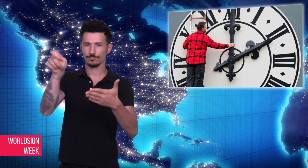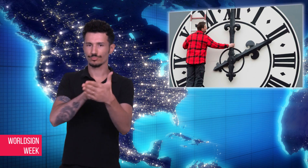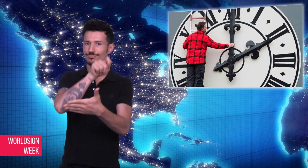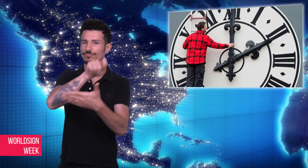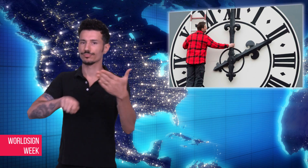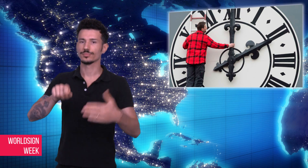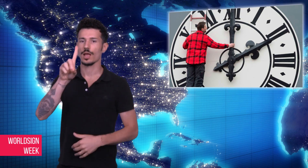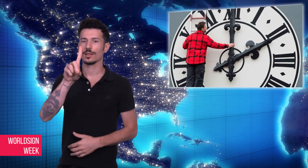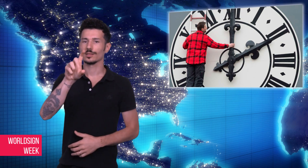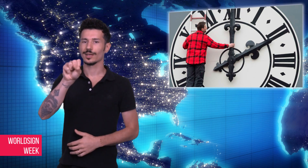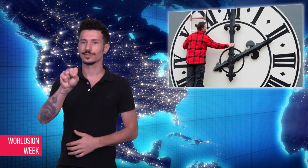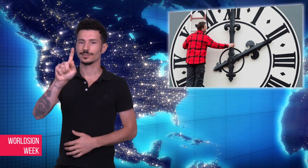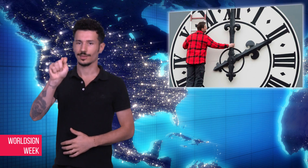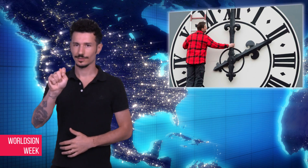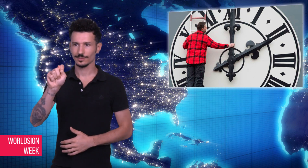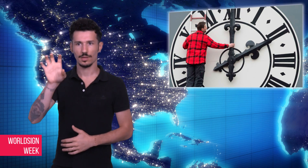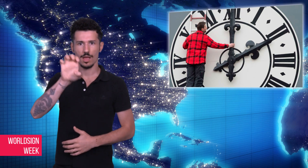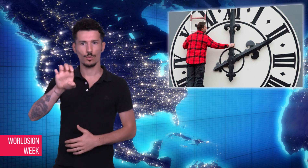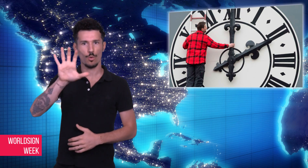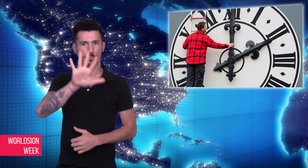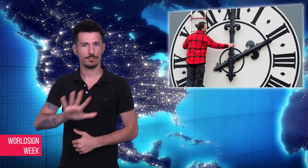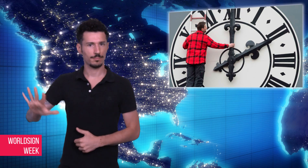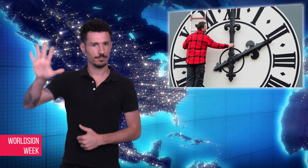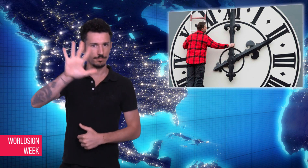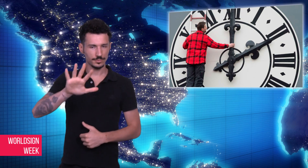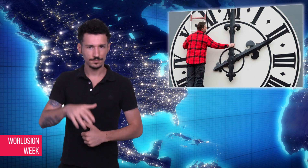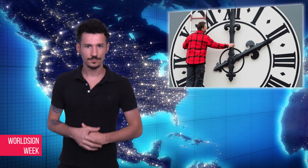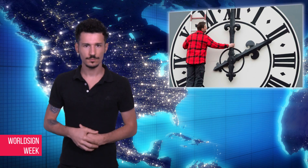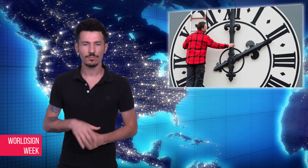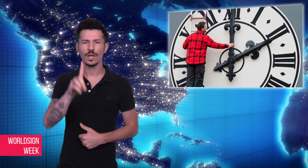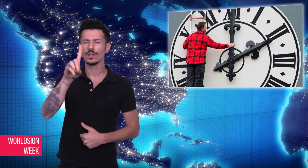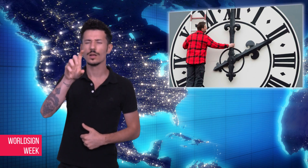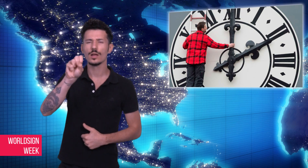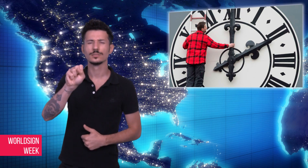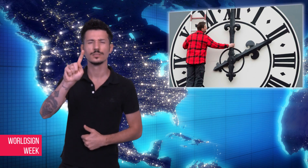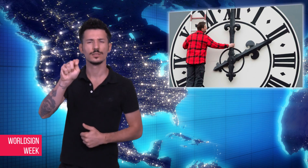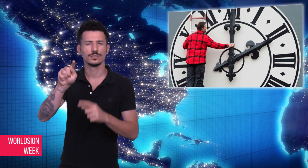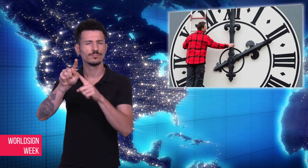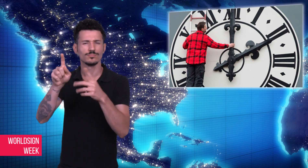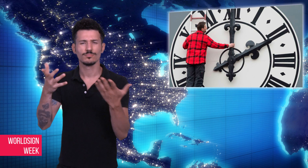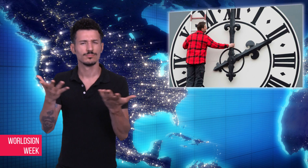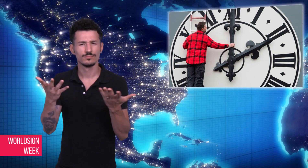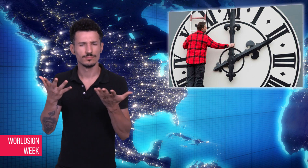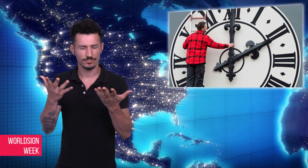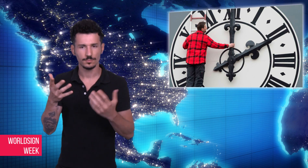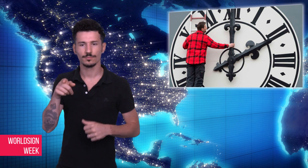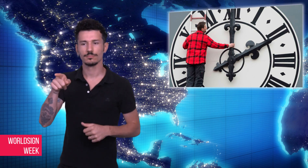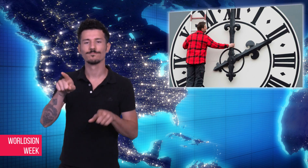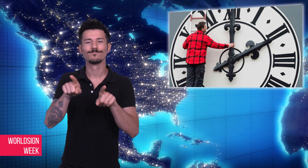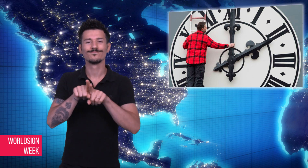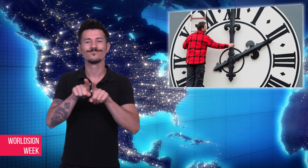decided last Friday to propose legislation to end the practice of